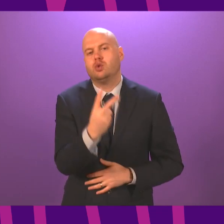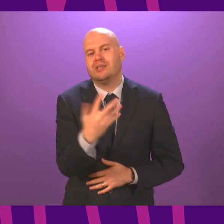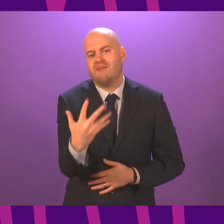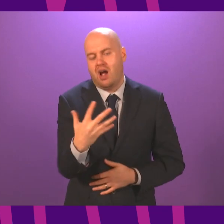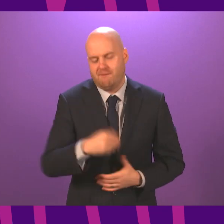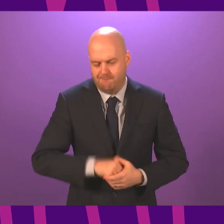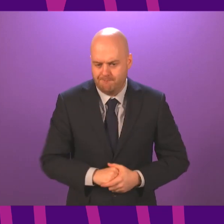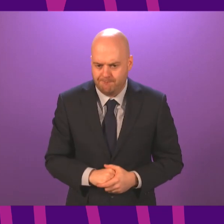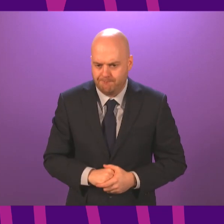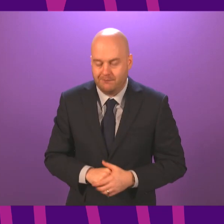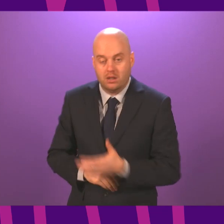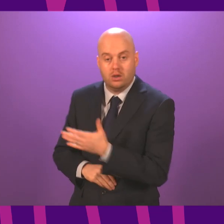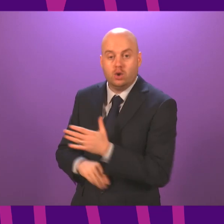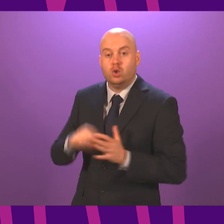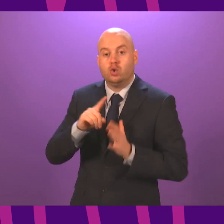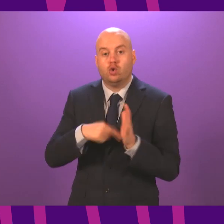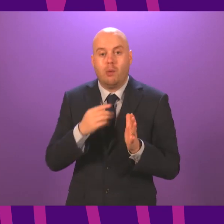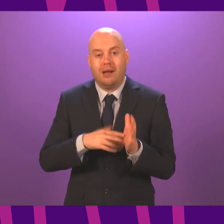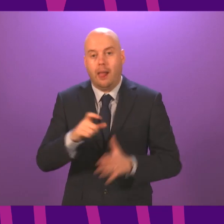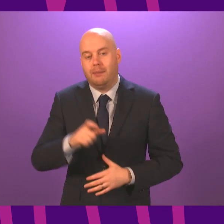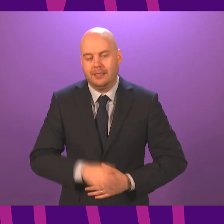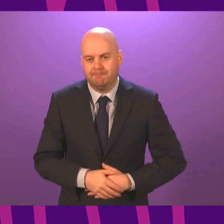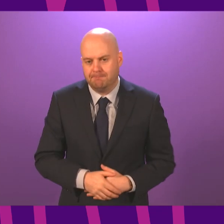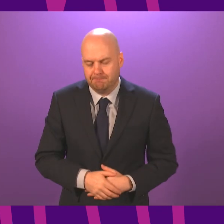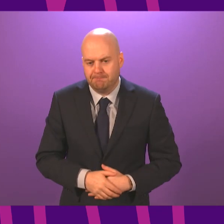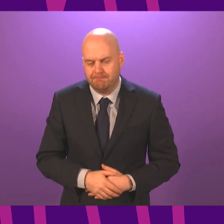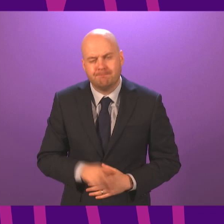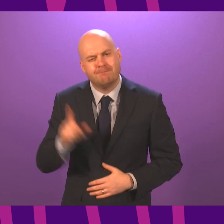Joan McAlpine (South Scotland) (SNP): The Scottish Government has published